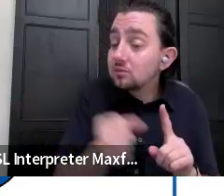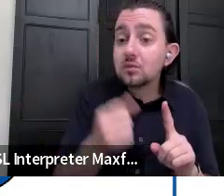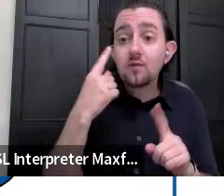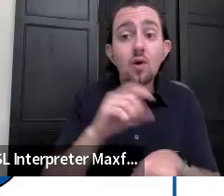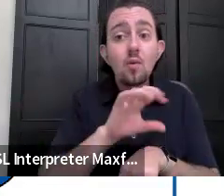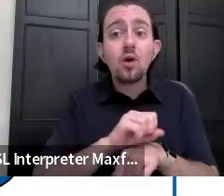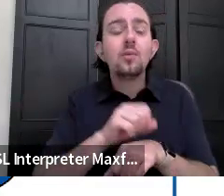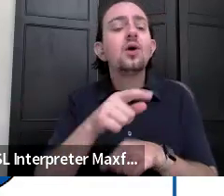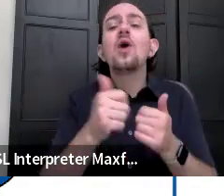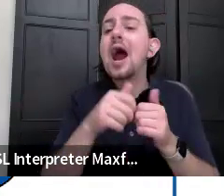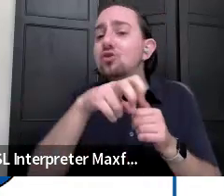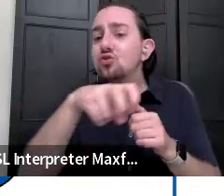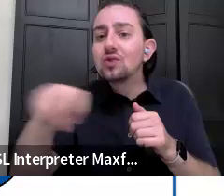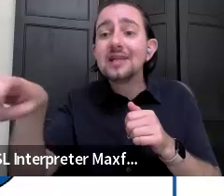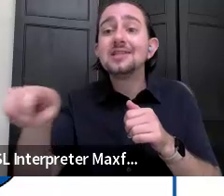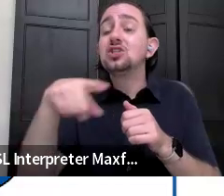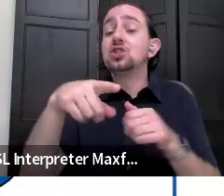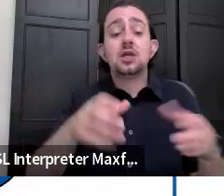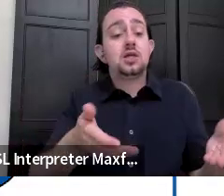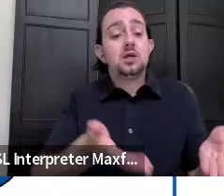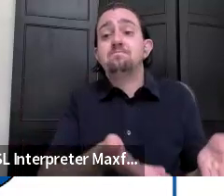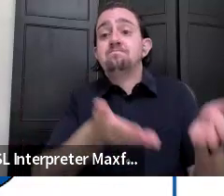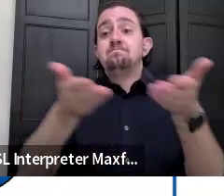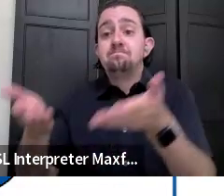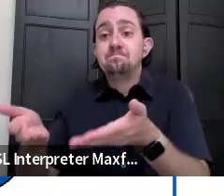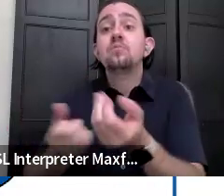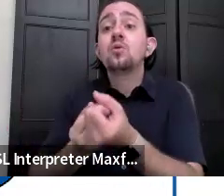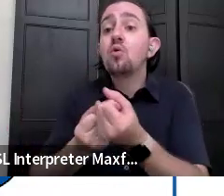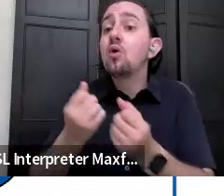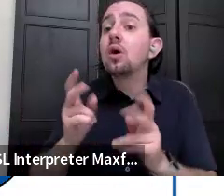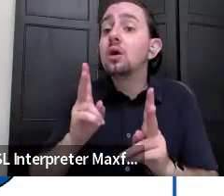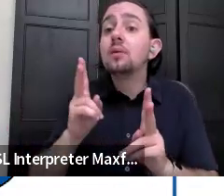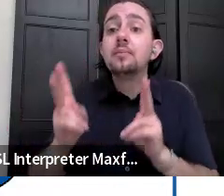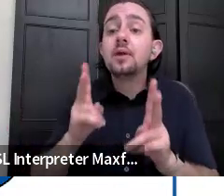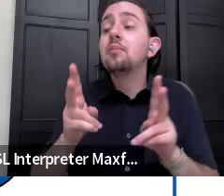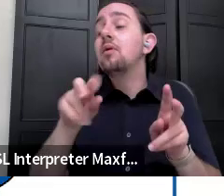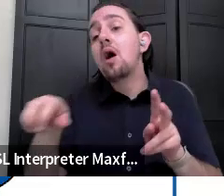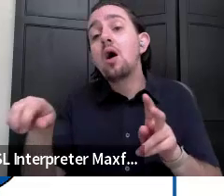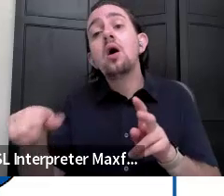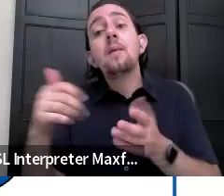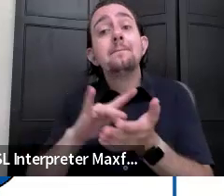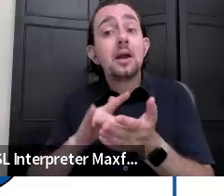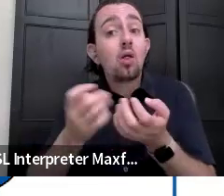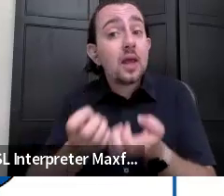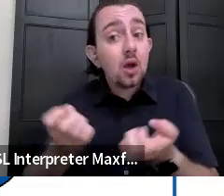Or there's not accessible medical equipment that is -- diagnostic equipment or exam tables